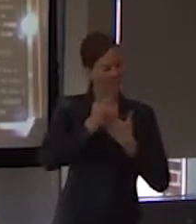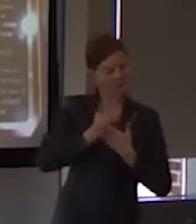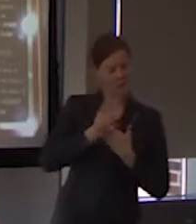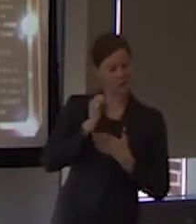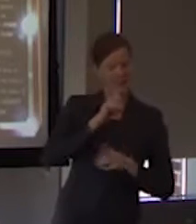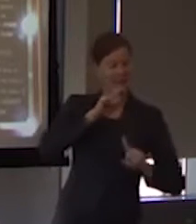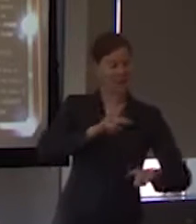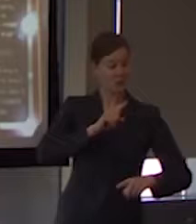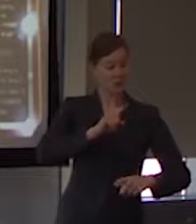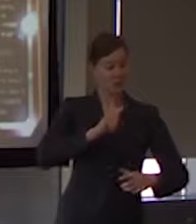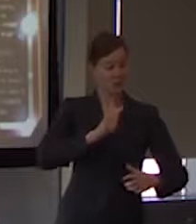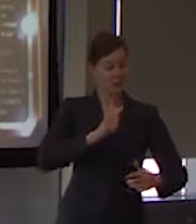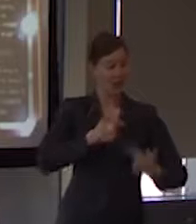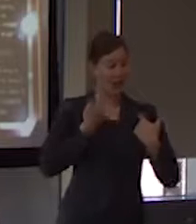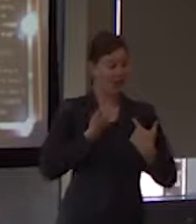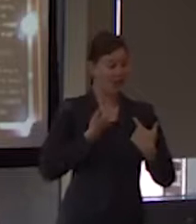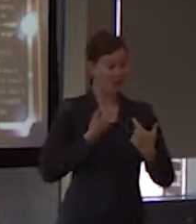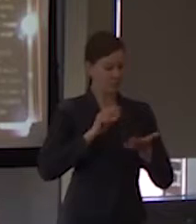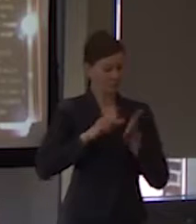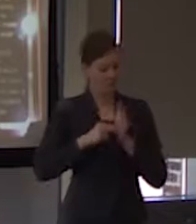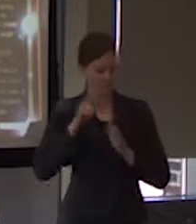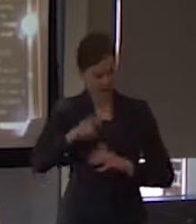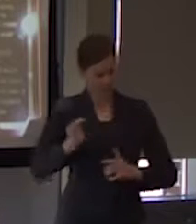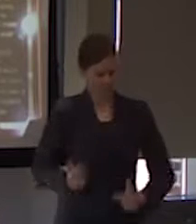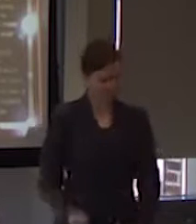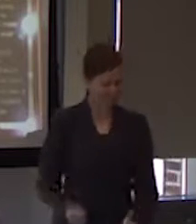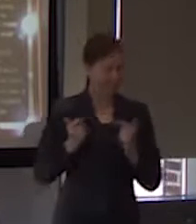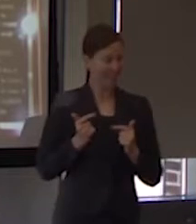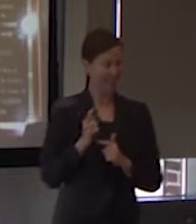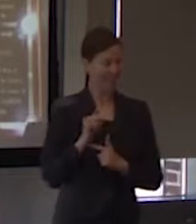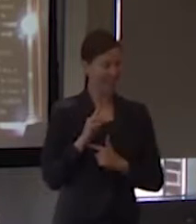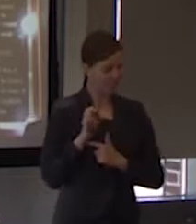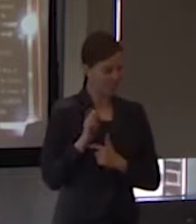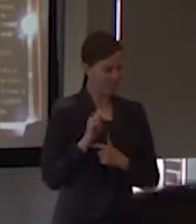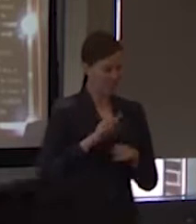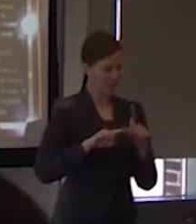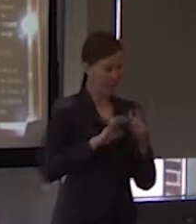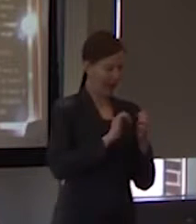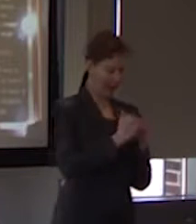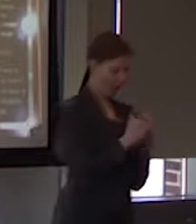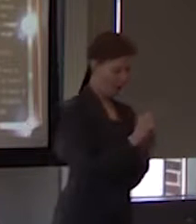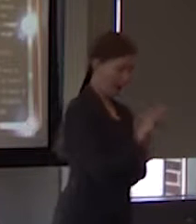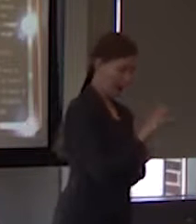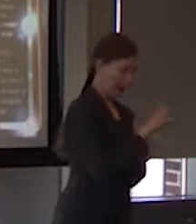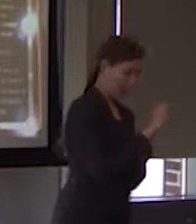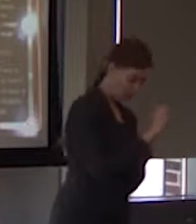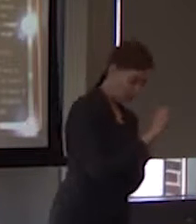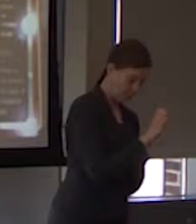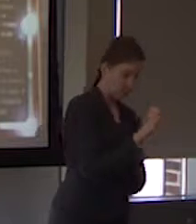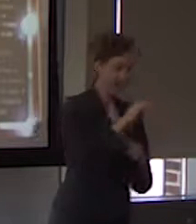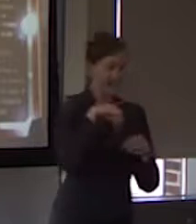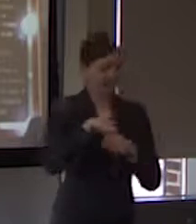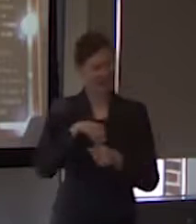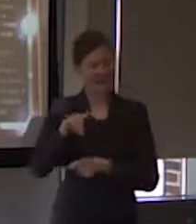which is living in my opinion, the answer to being enabled, in our disabling world is rather simple,